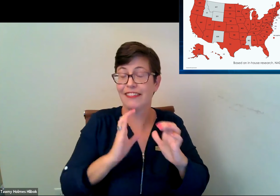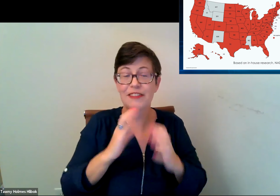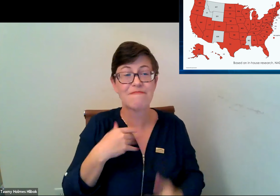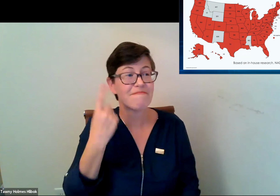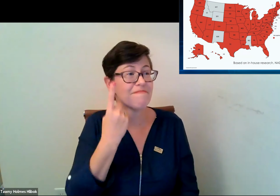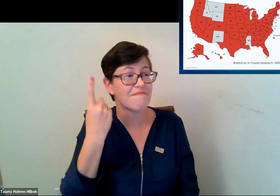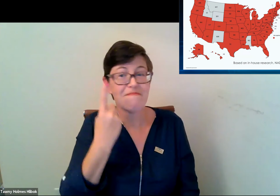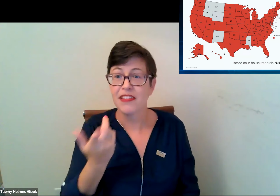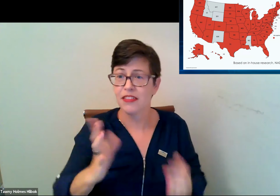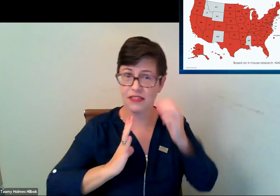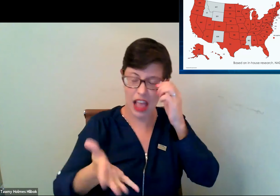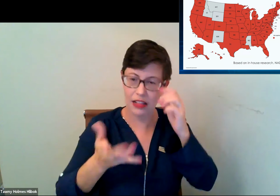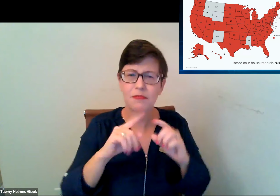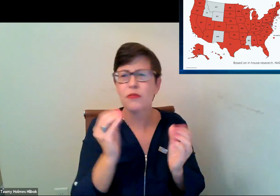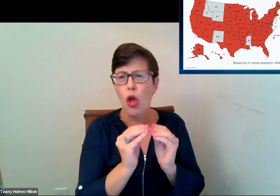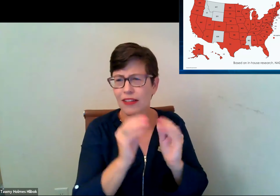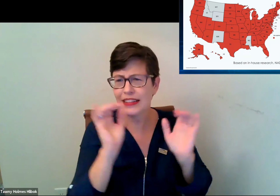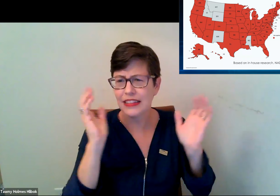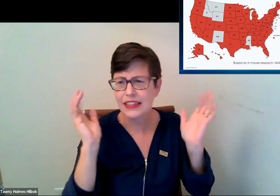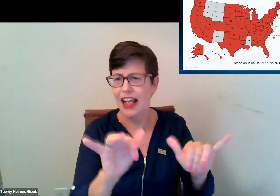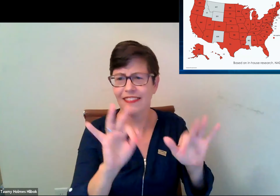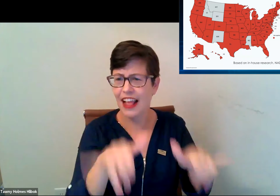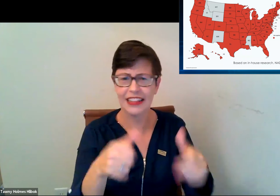right there it is right that was really most of our conversation, and that was wonderful.